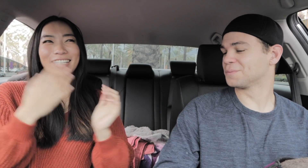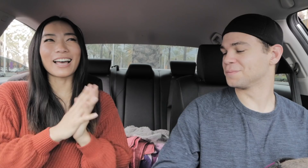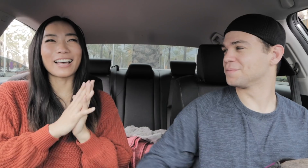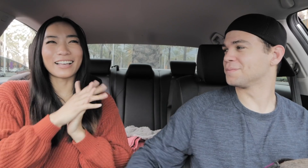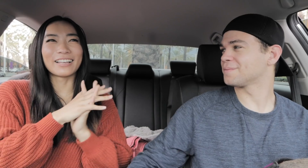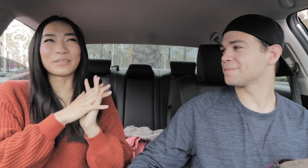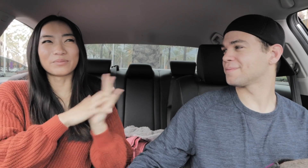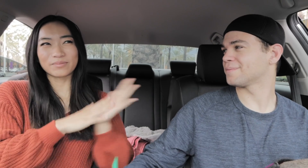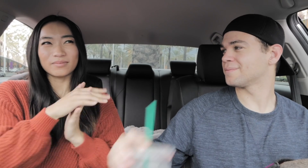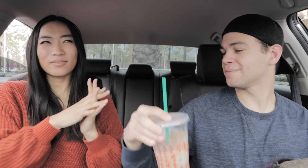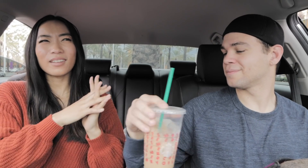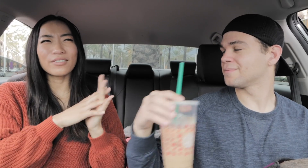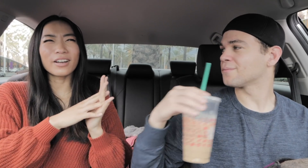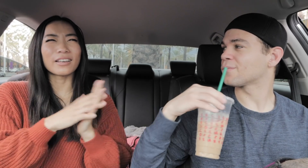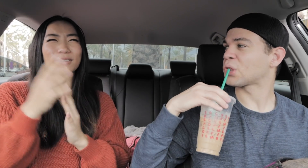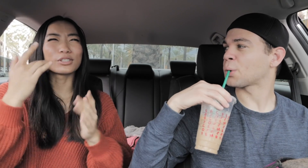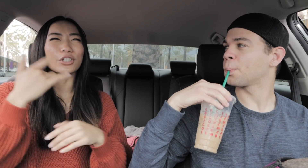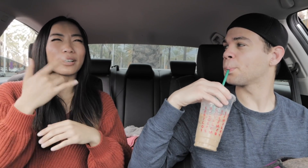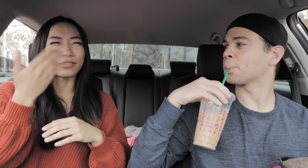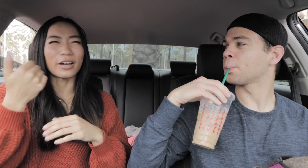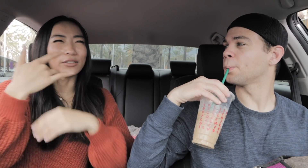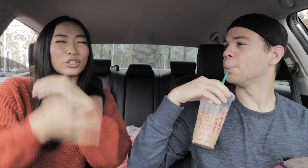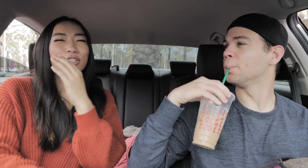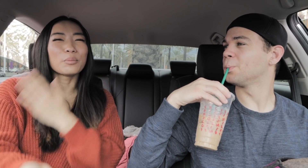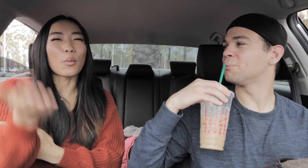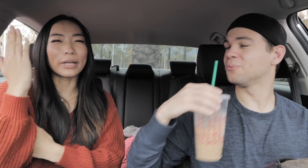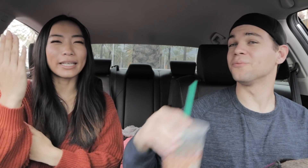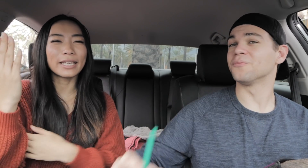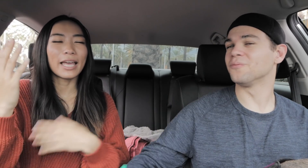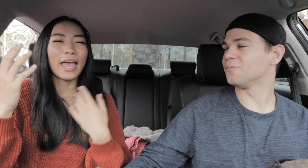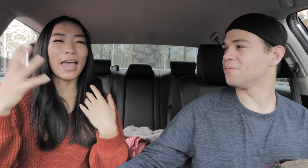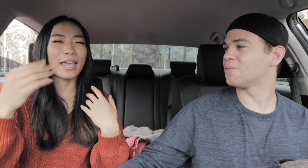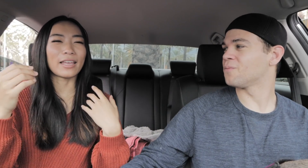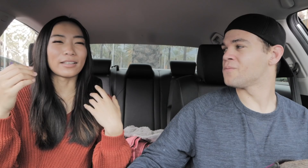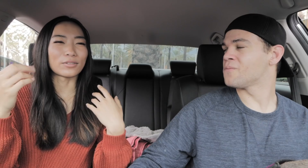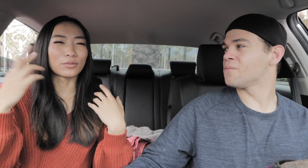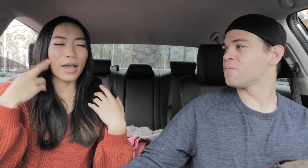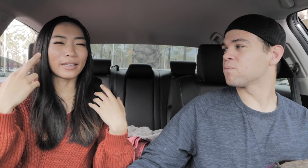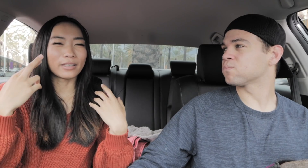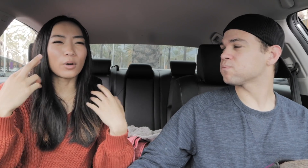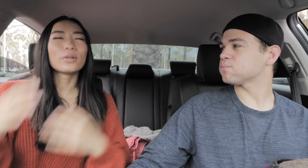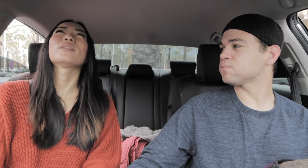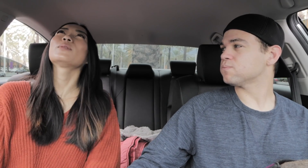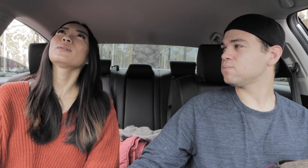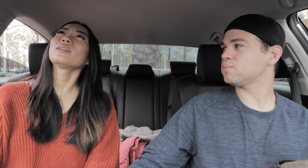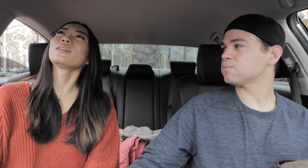um I forgot, it was that is early morning and Ryan. Oh, no what?